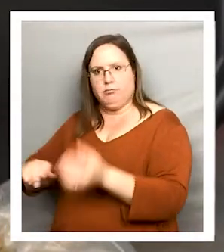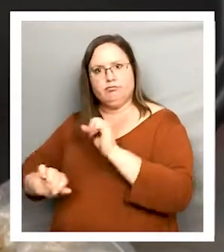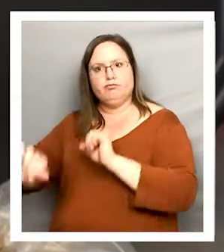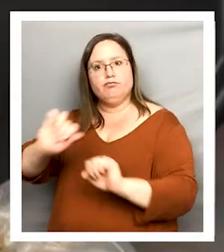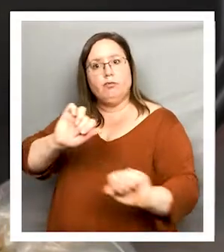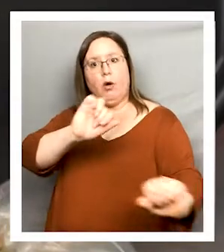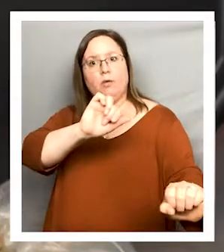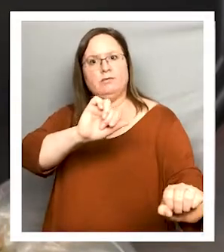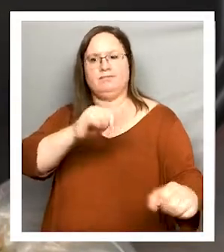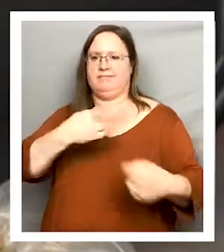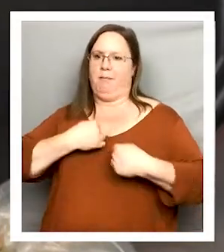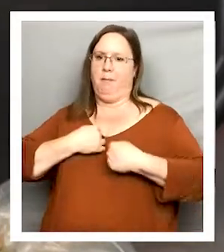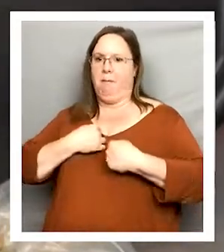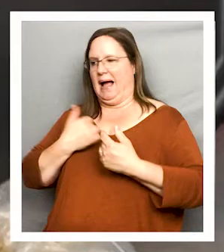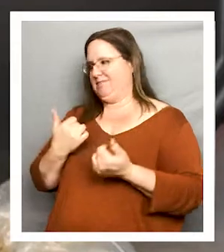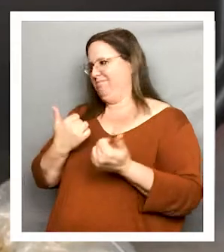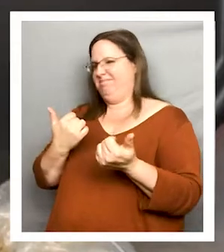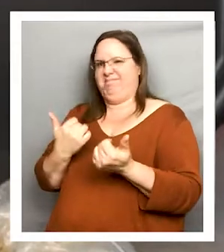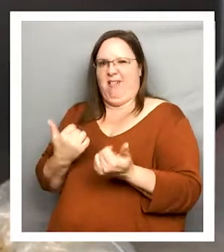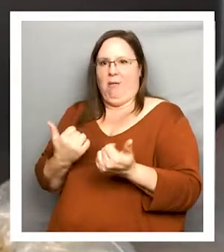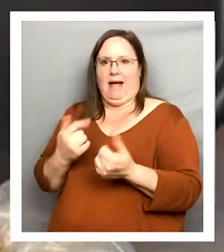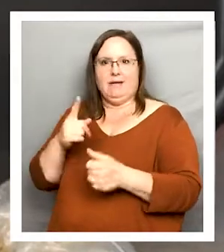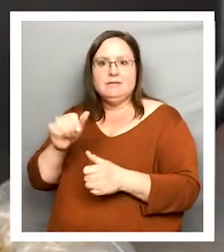your house already another thing that might be really fun